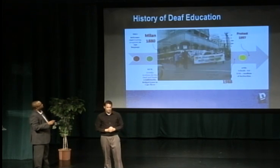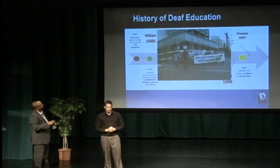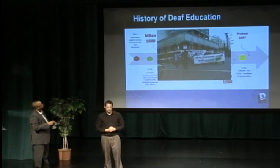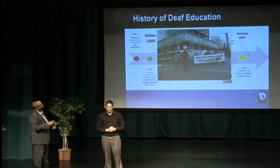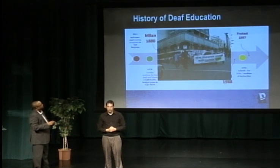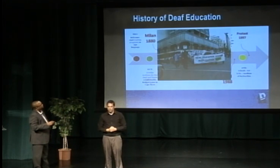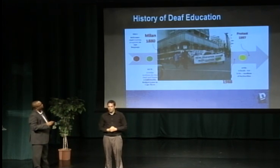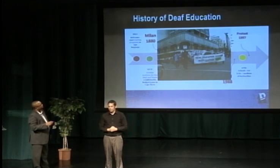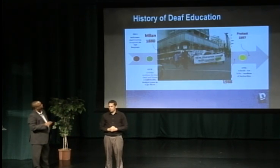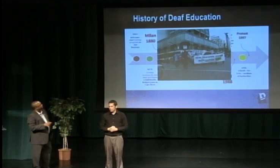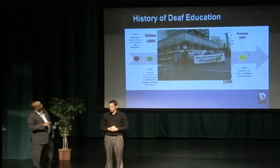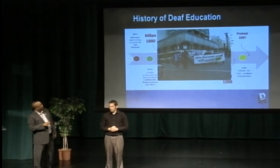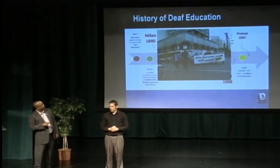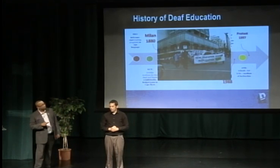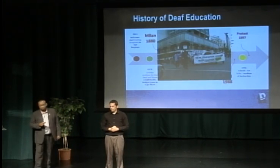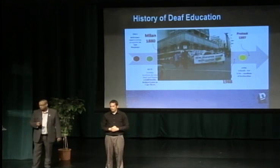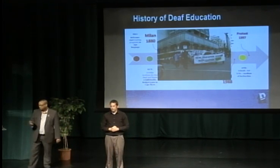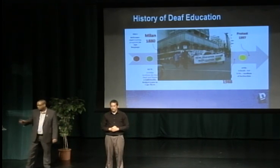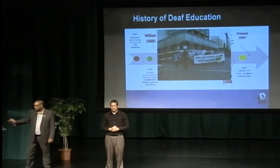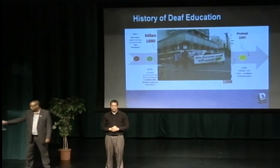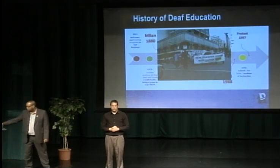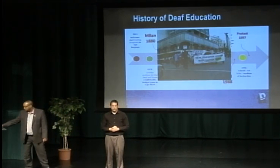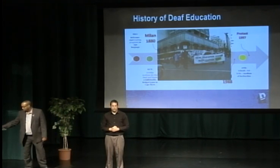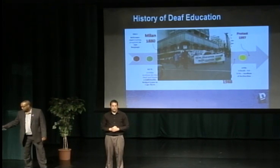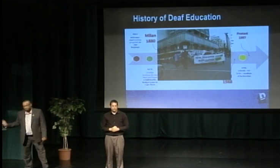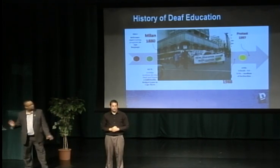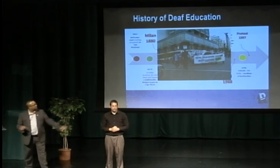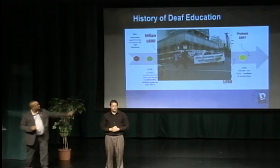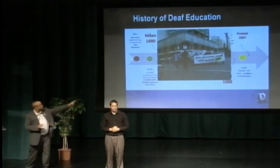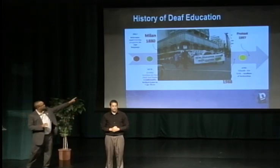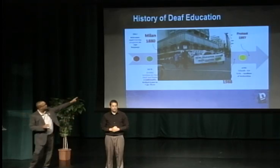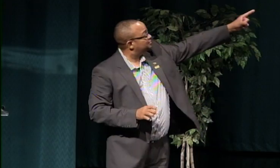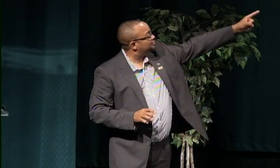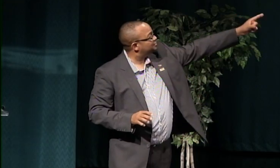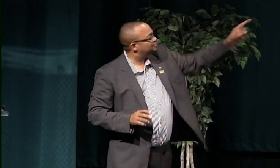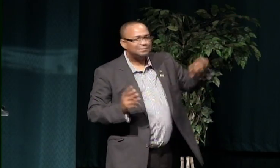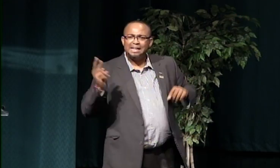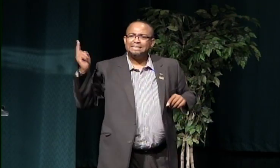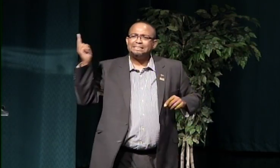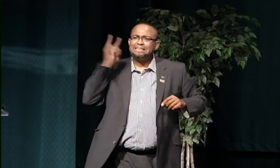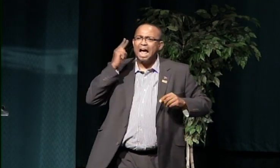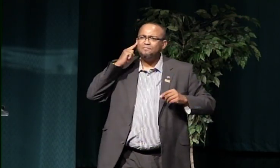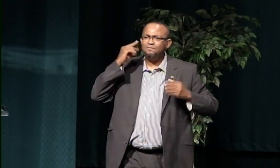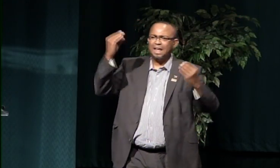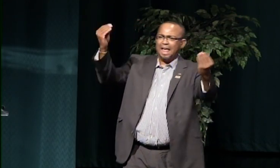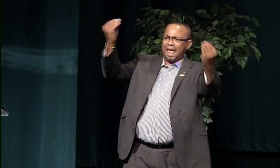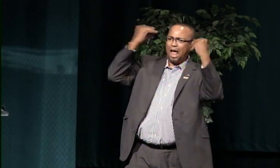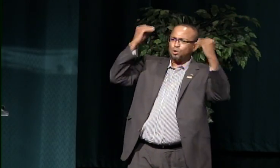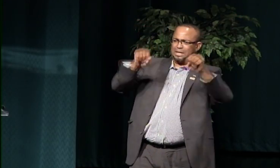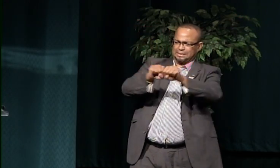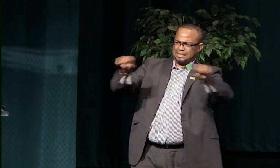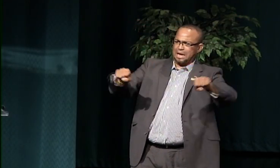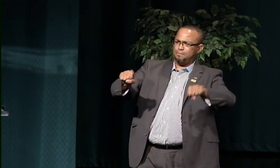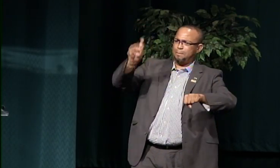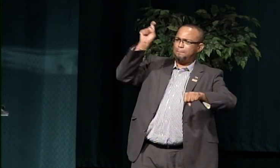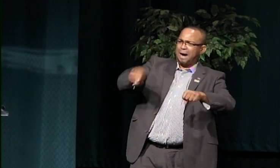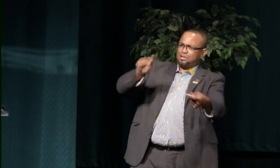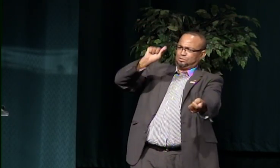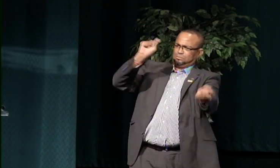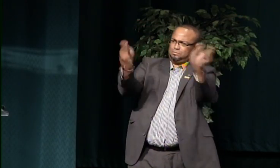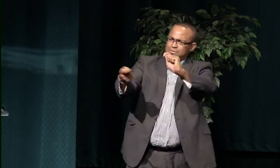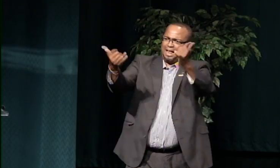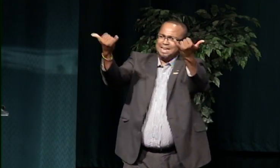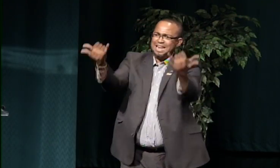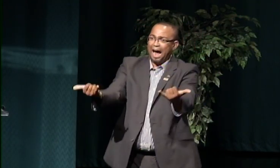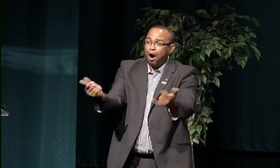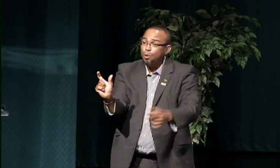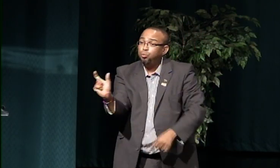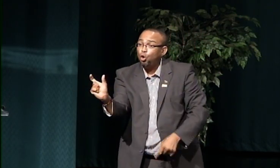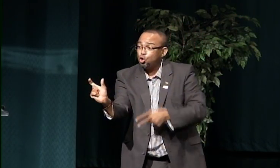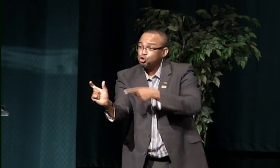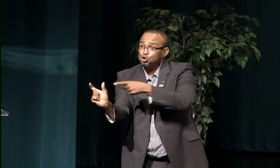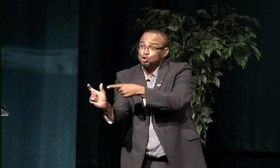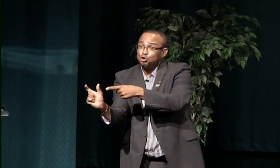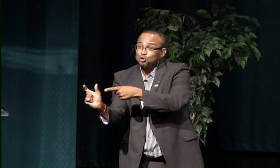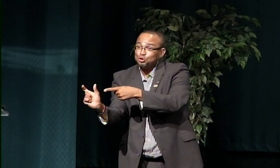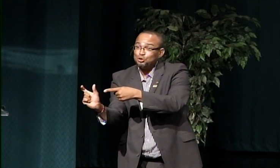So you see this banner here that says